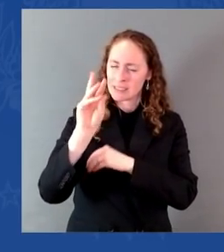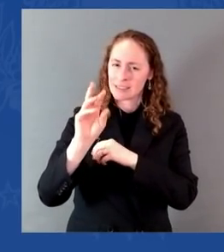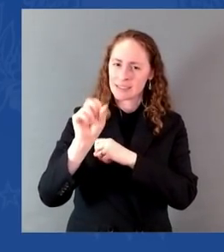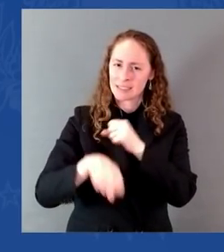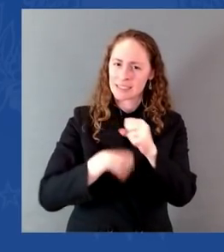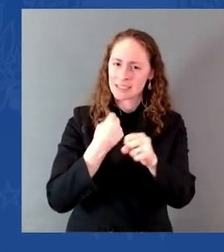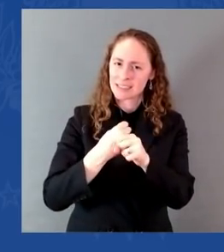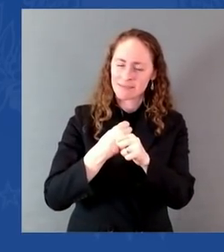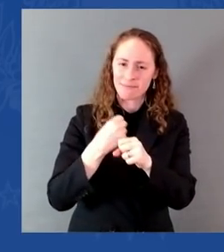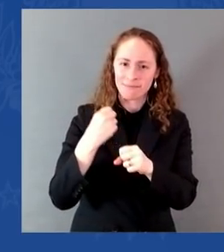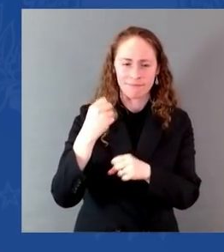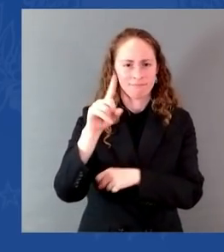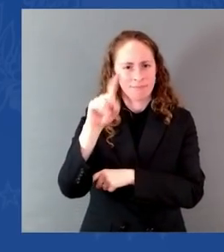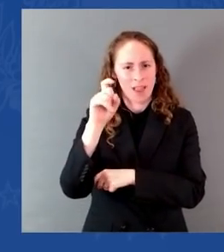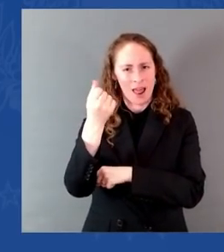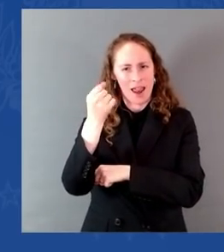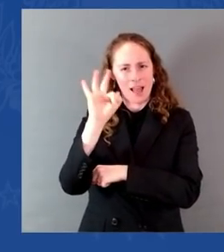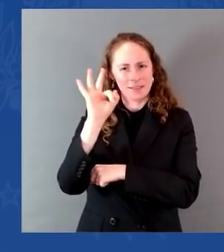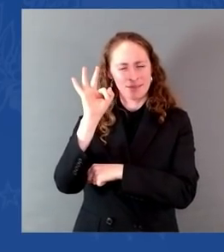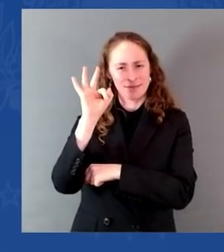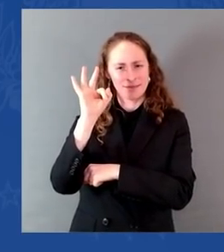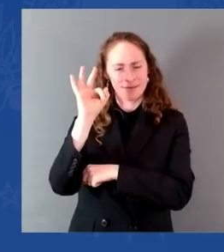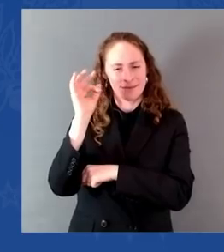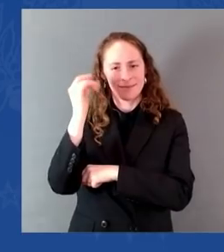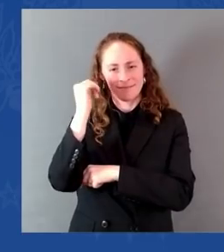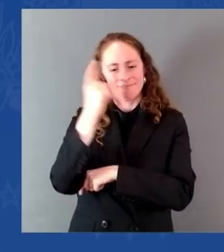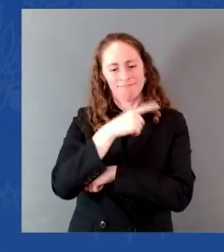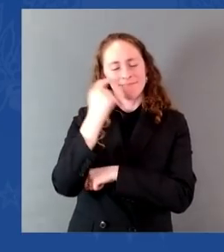"Then as Vice President," he said, "we figure you've done X number of trips;